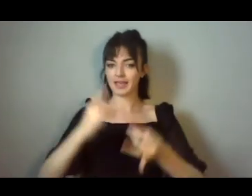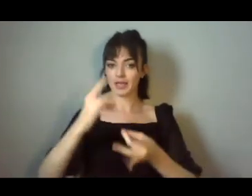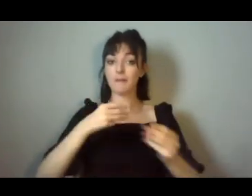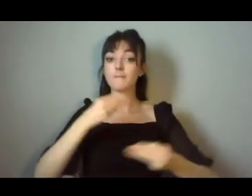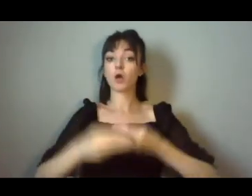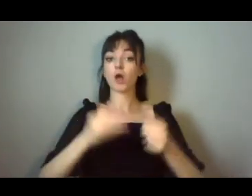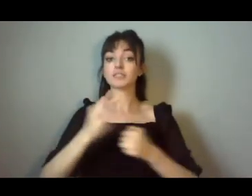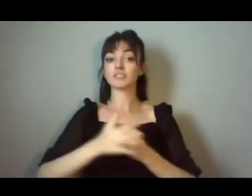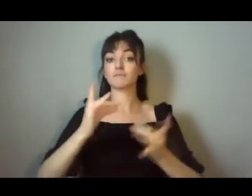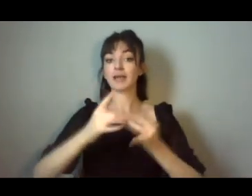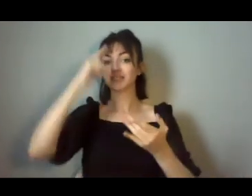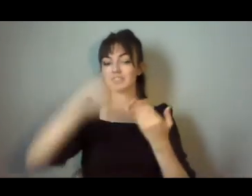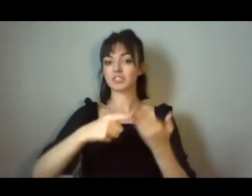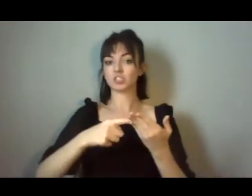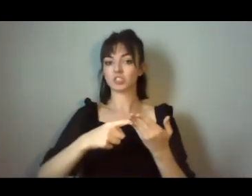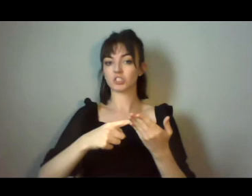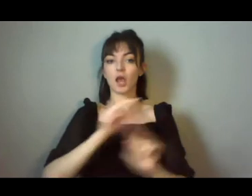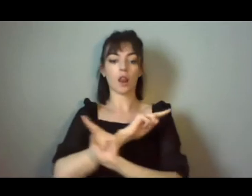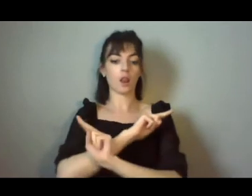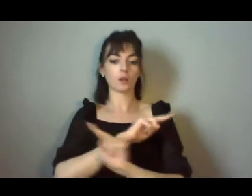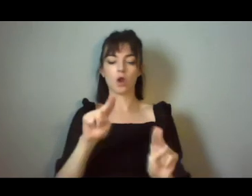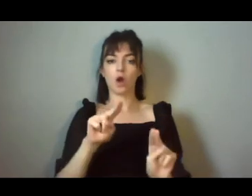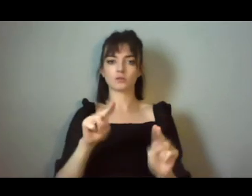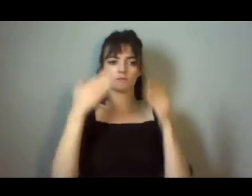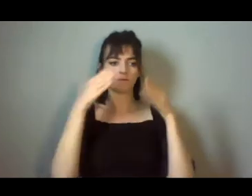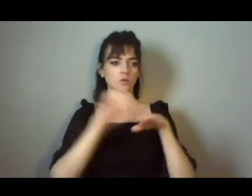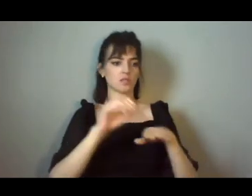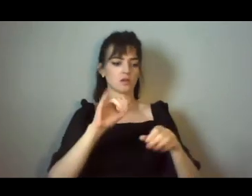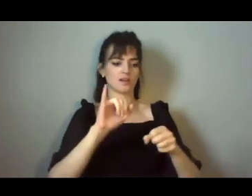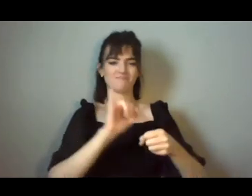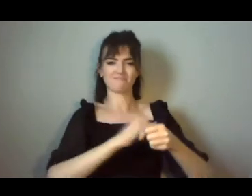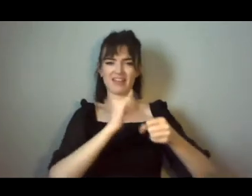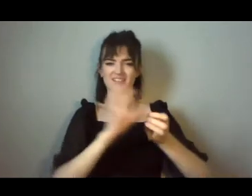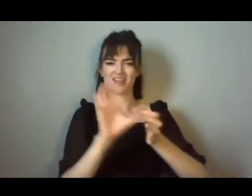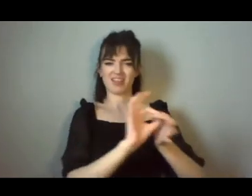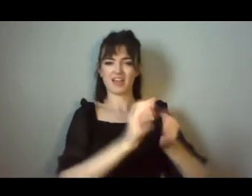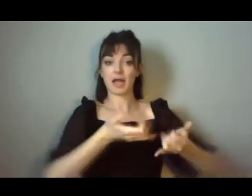making rather than being medically rooted in the issue of capacity. And there is in my view